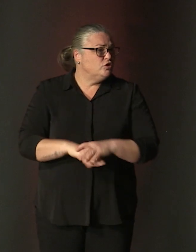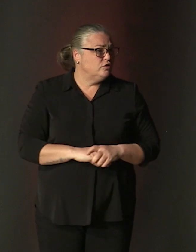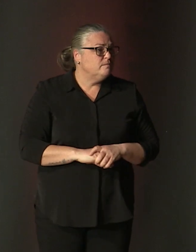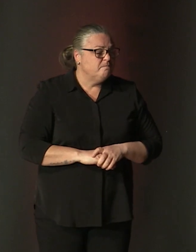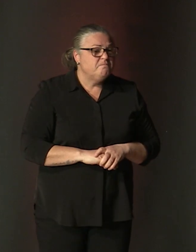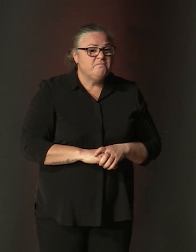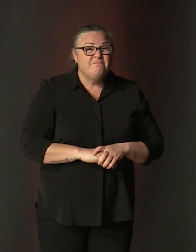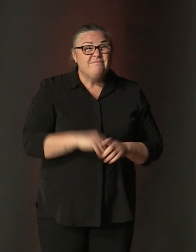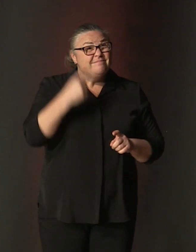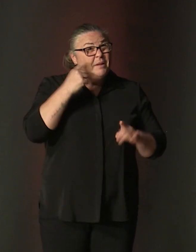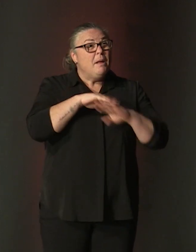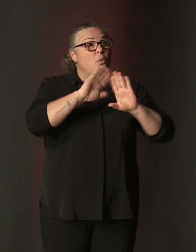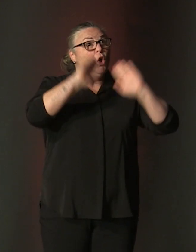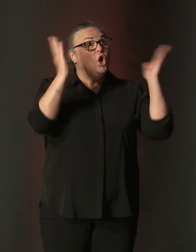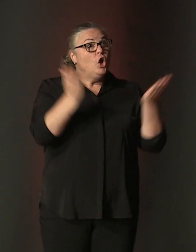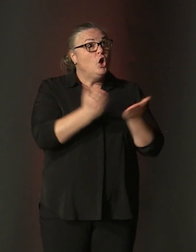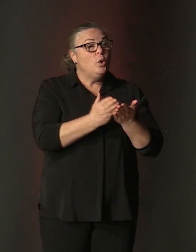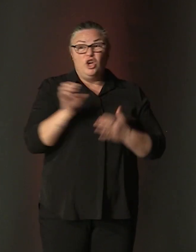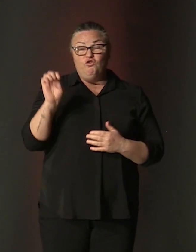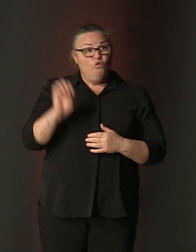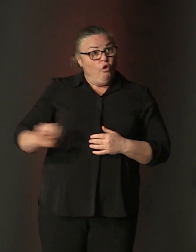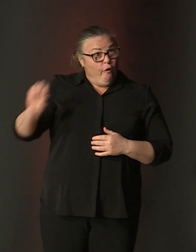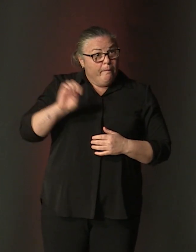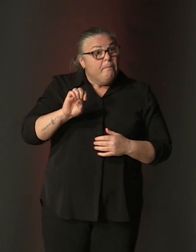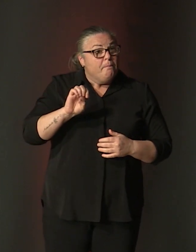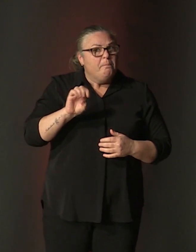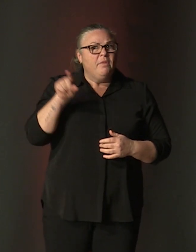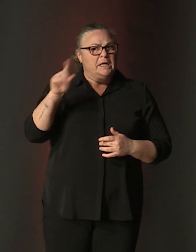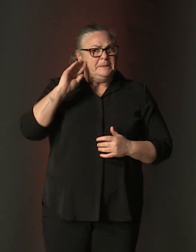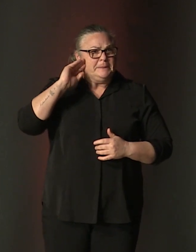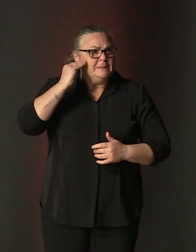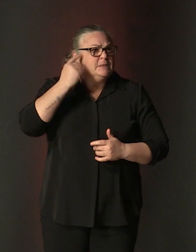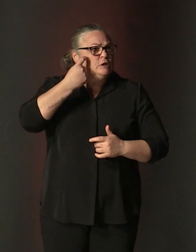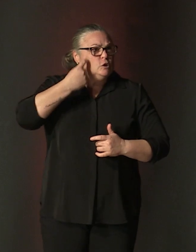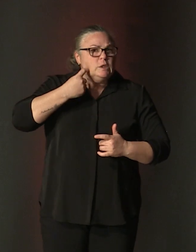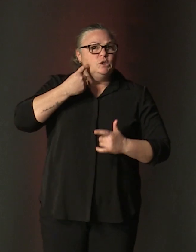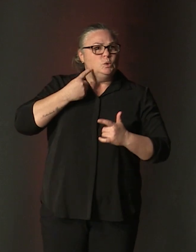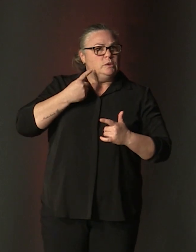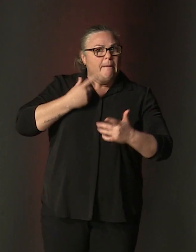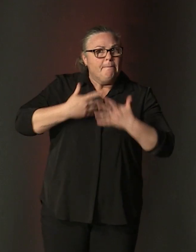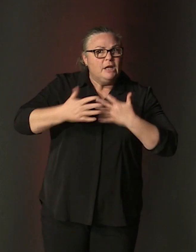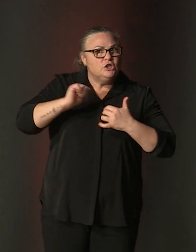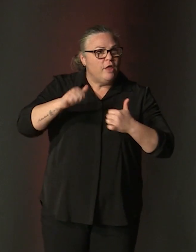recycles, on average, only 40% of plastic packaging. The United States?